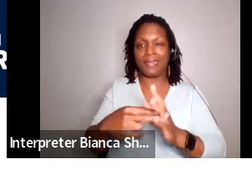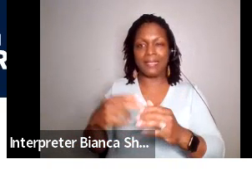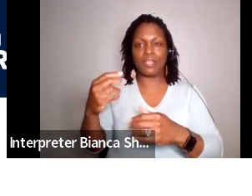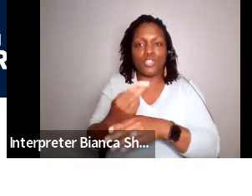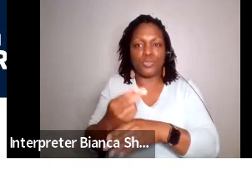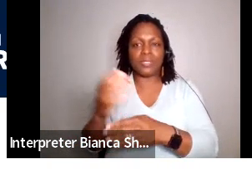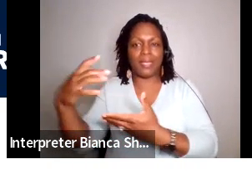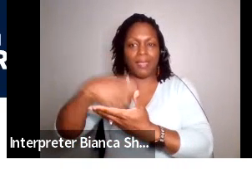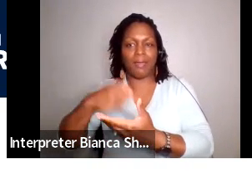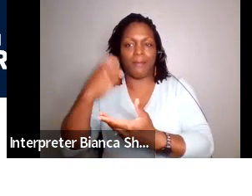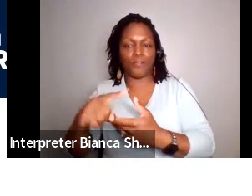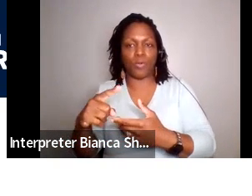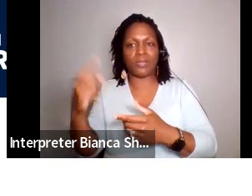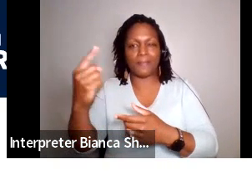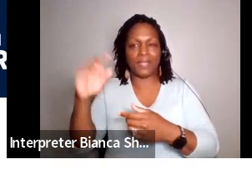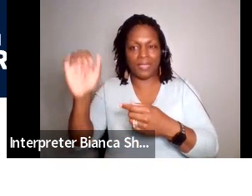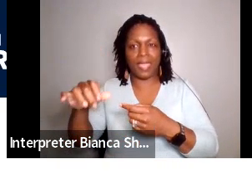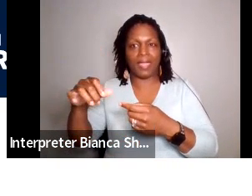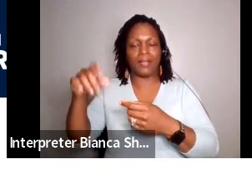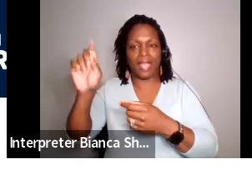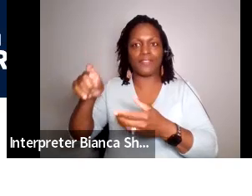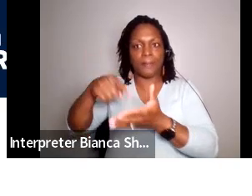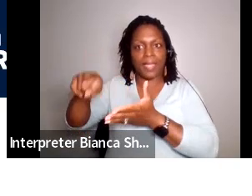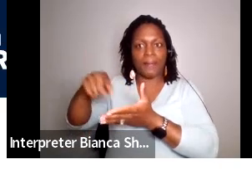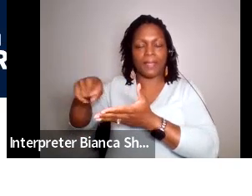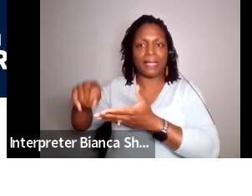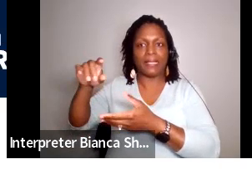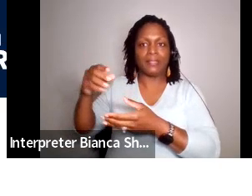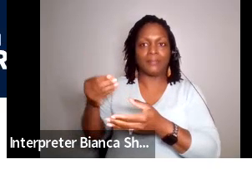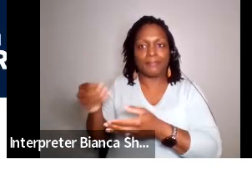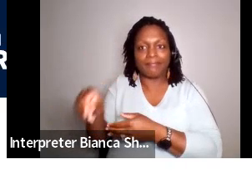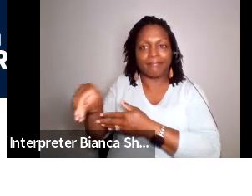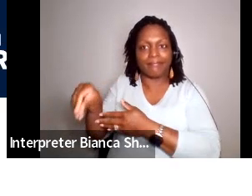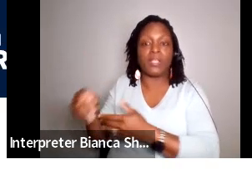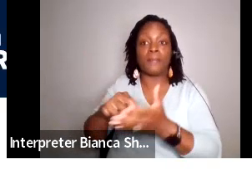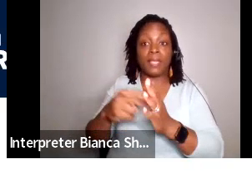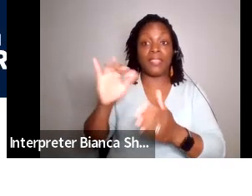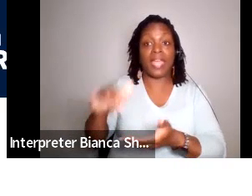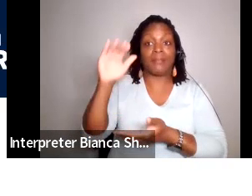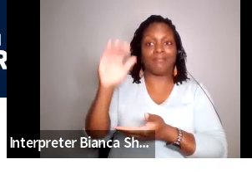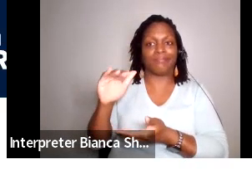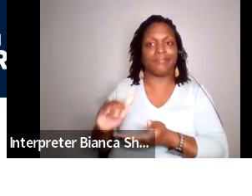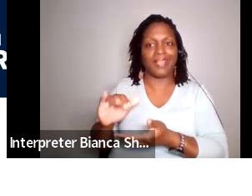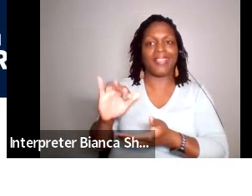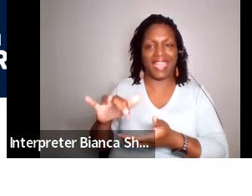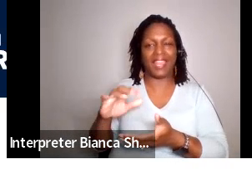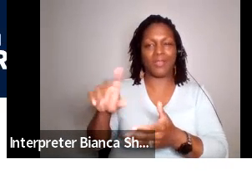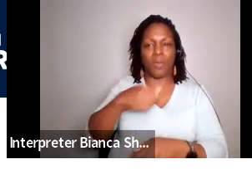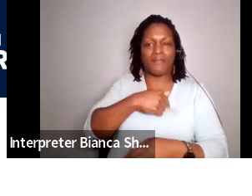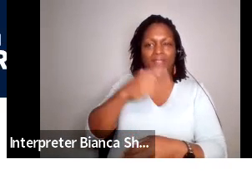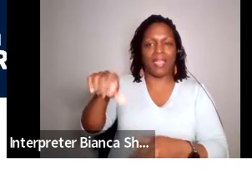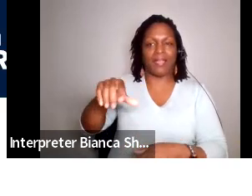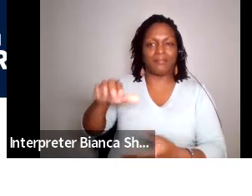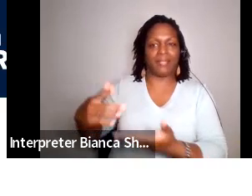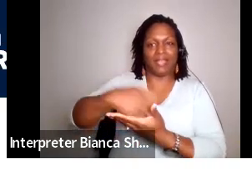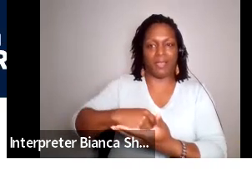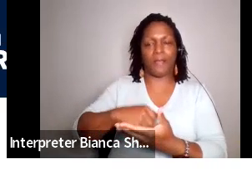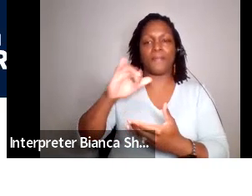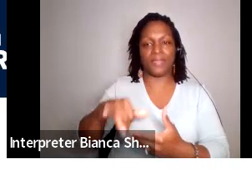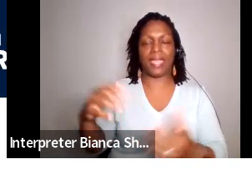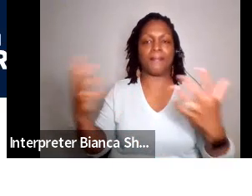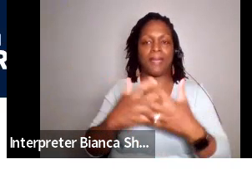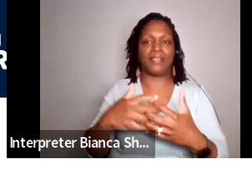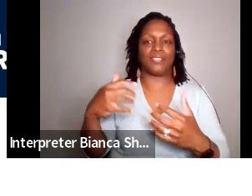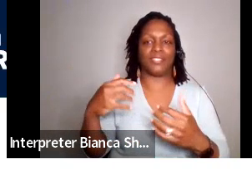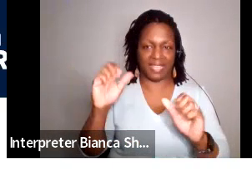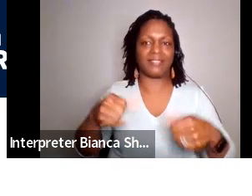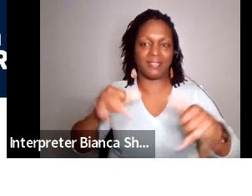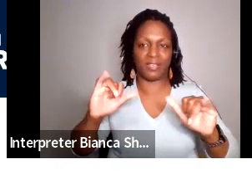If that Doesn't work, then we would encourage. the person to apply for our State personal care services program that Kellyman wrote in the team at the Arc helps us facilitate.